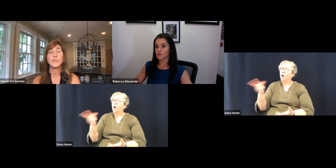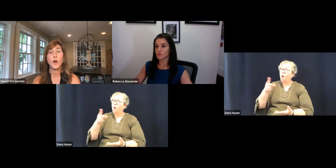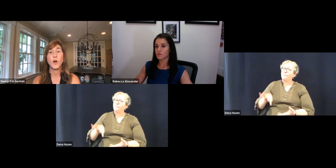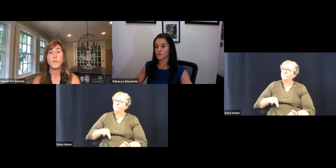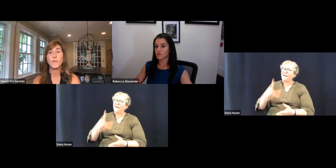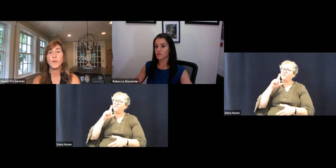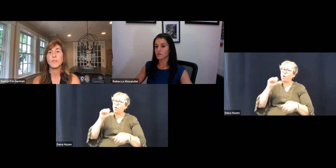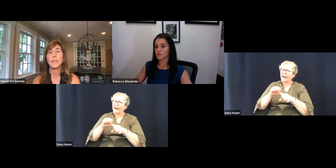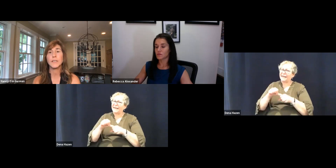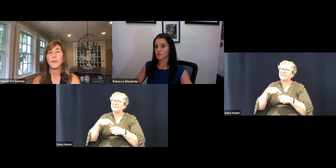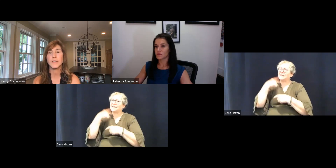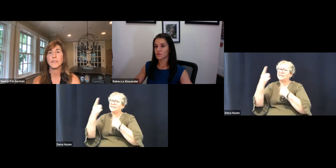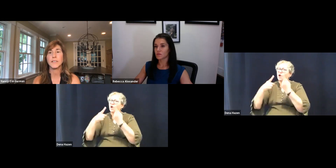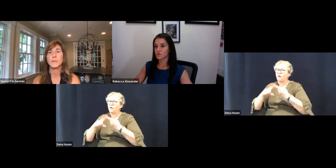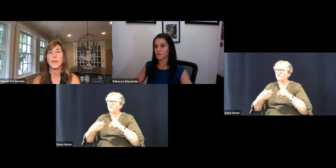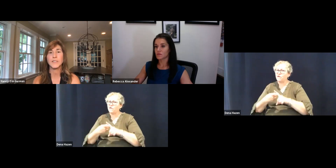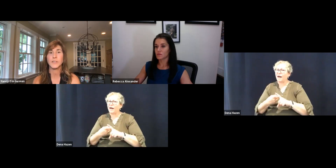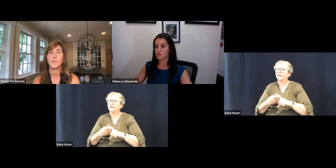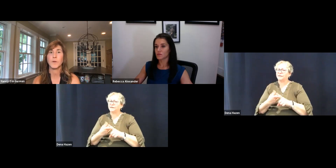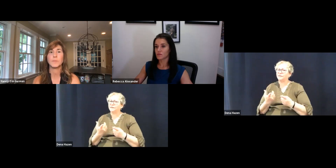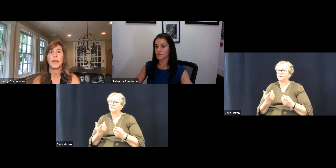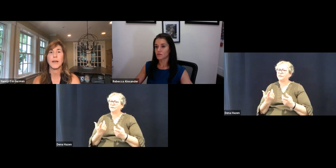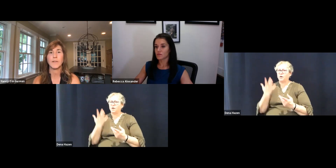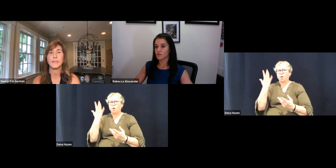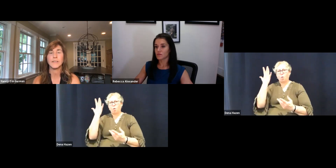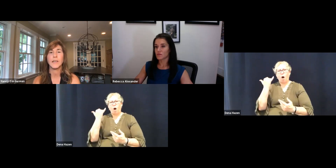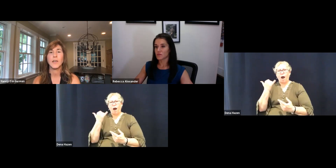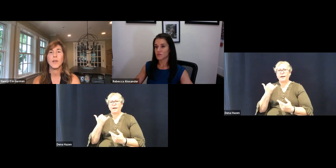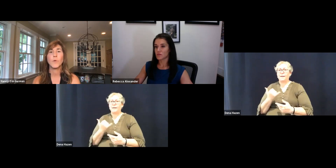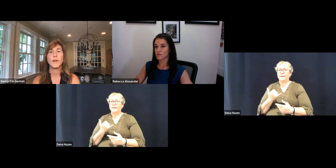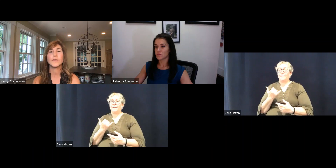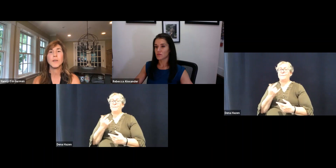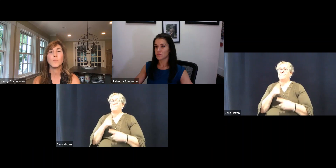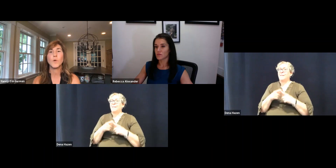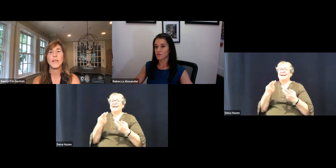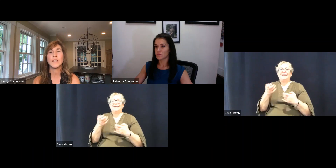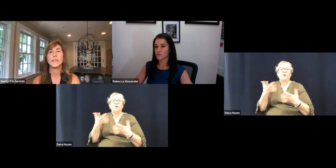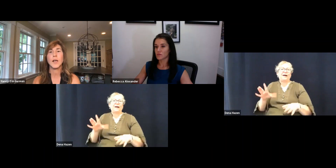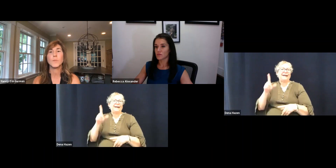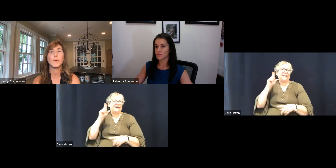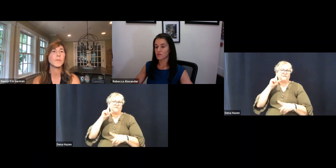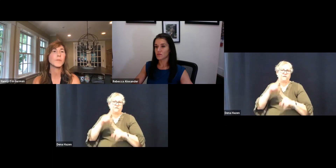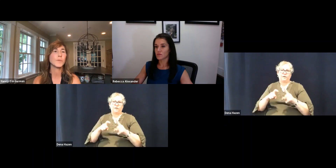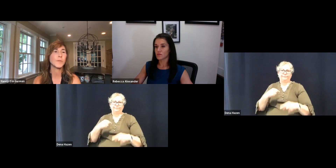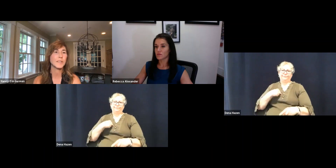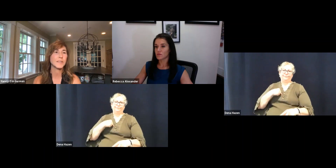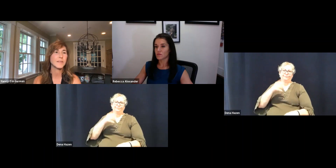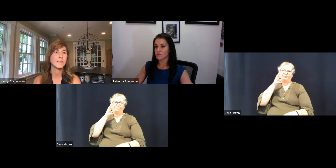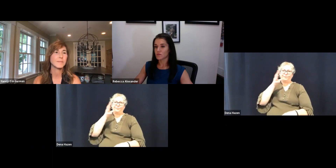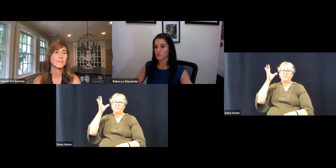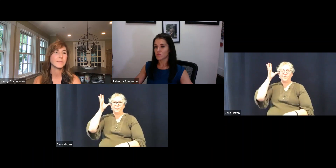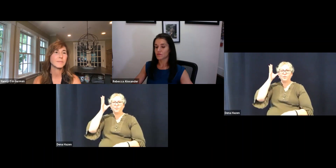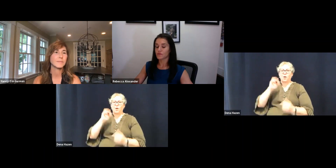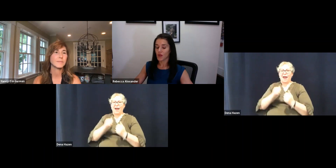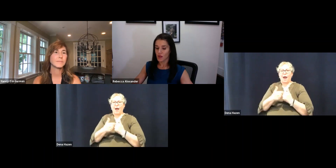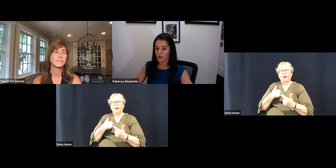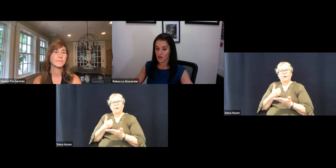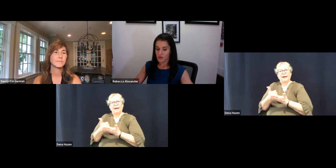It's hard for him to hear this, especially from his parents. What are some ways to help him through this?